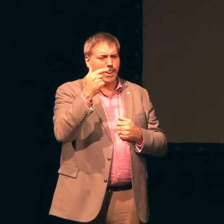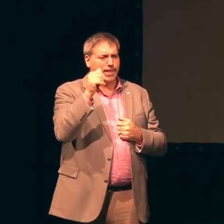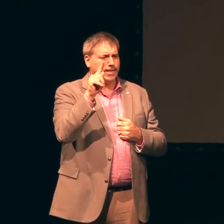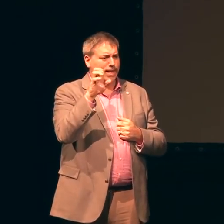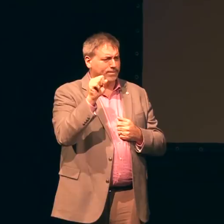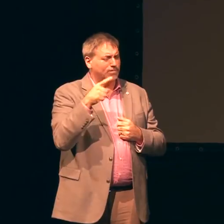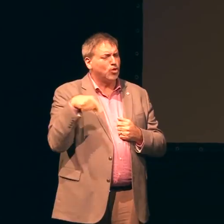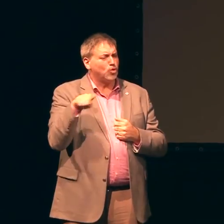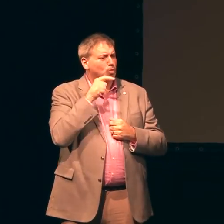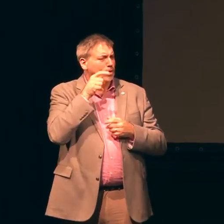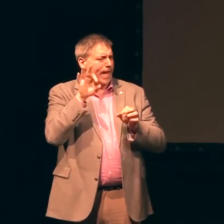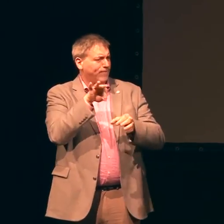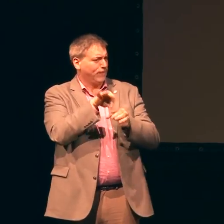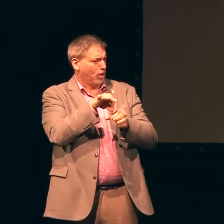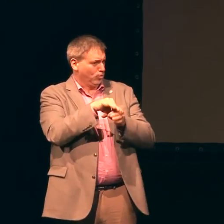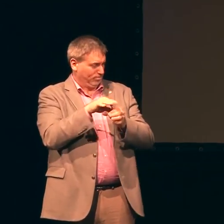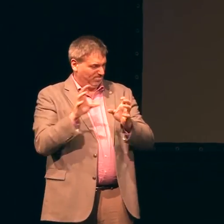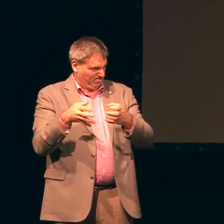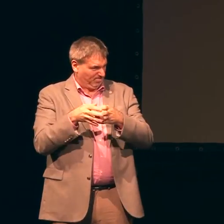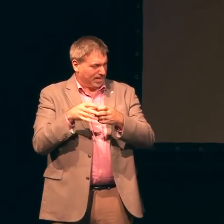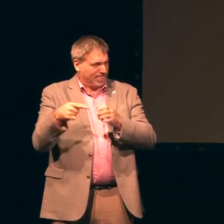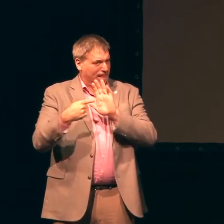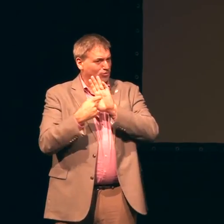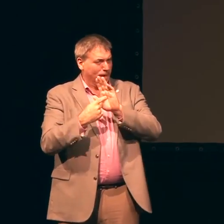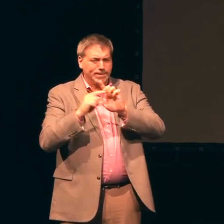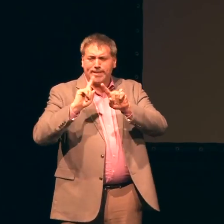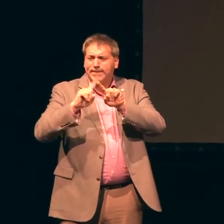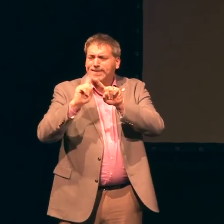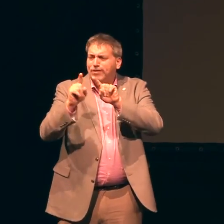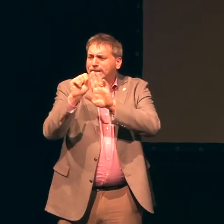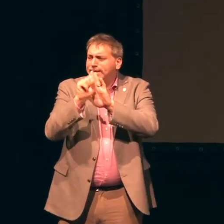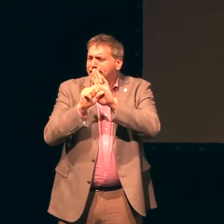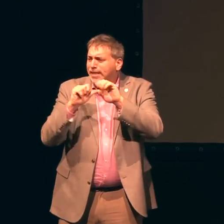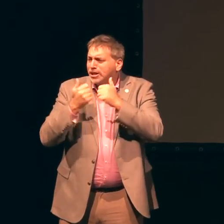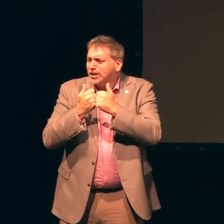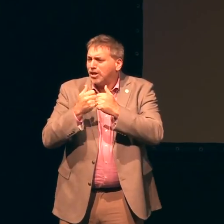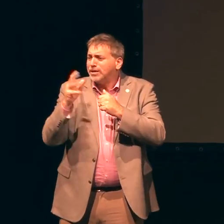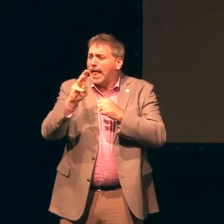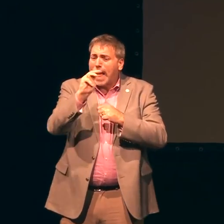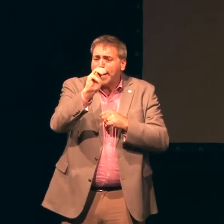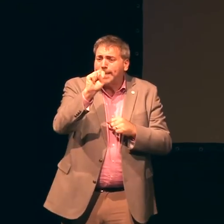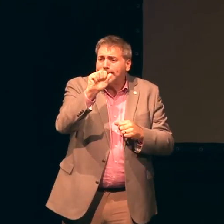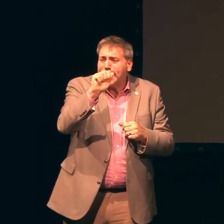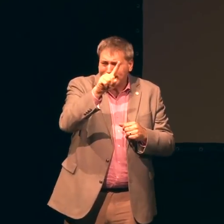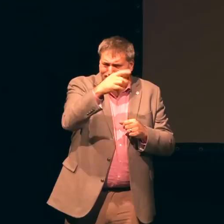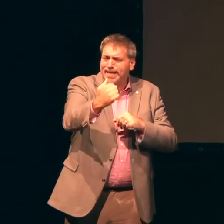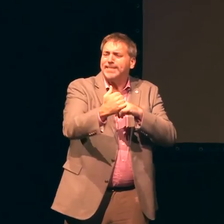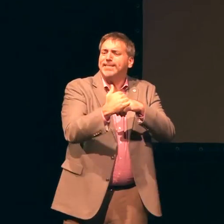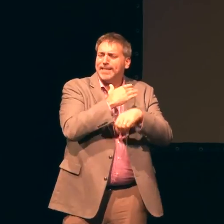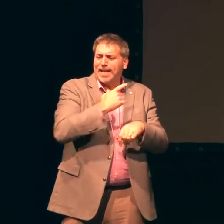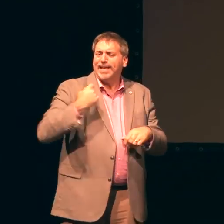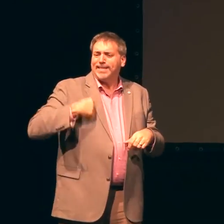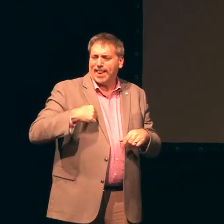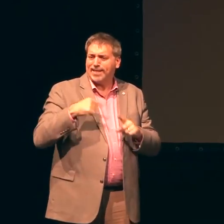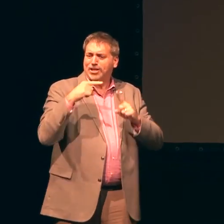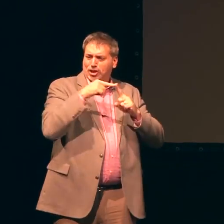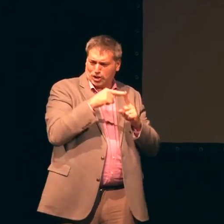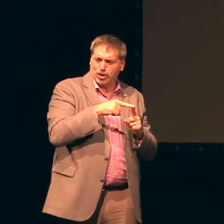have delegates, who vote on various issues representing state agencies, Massachusetts